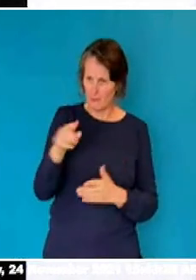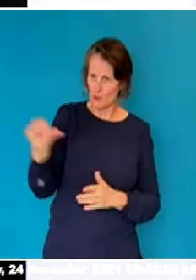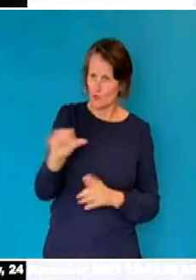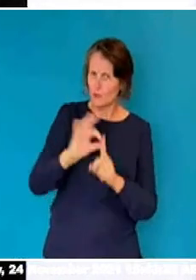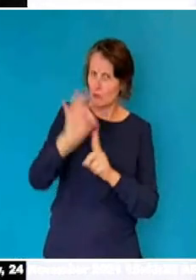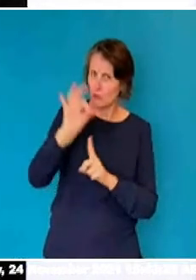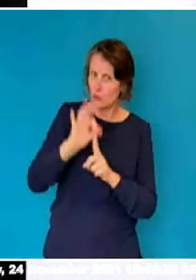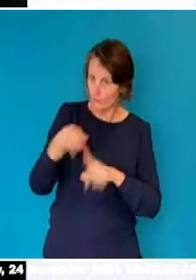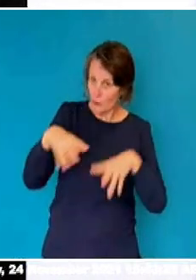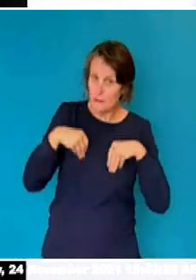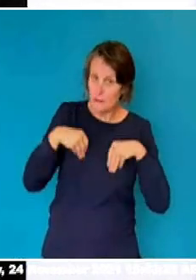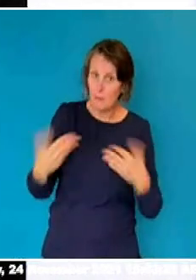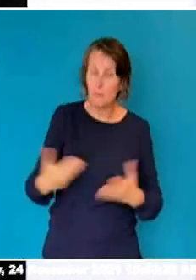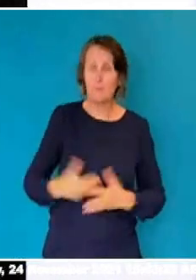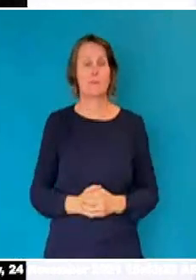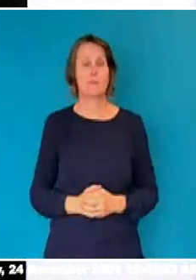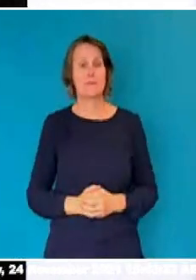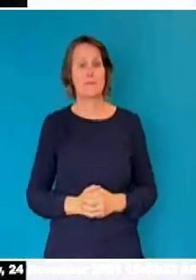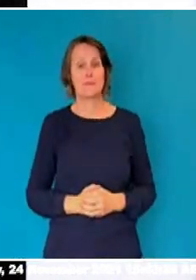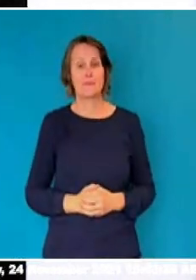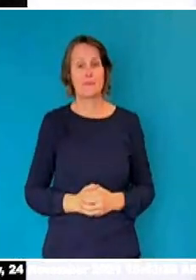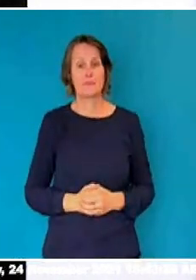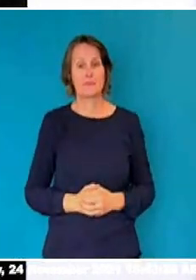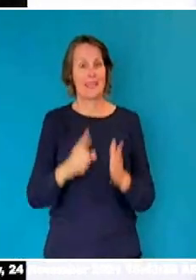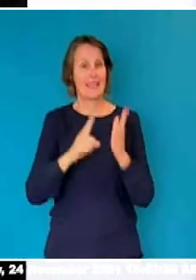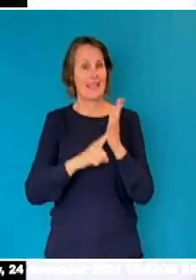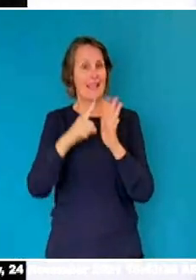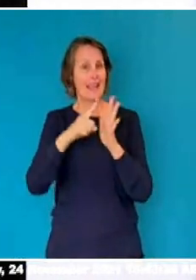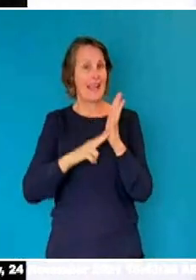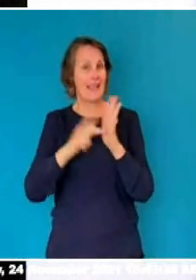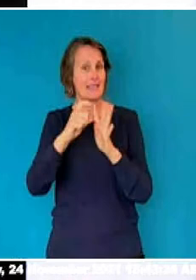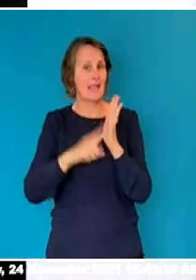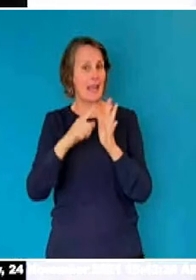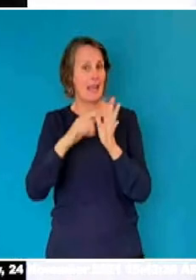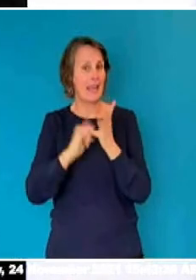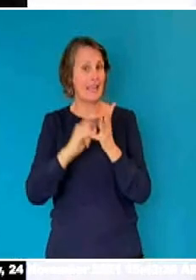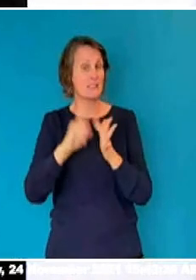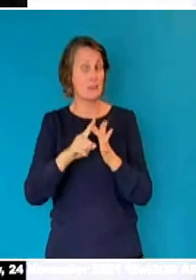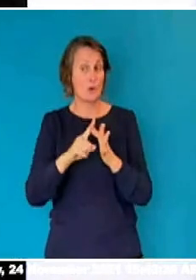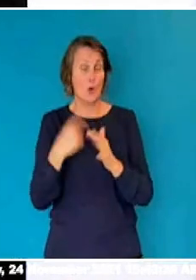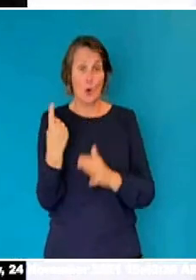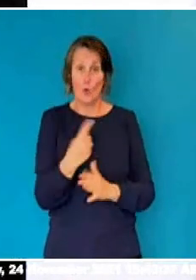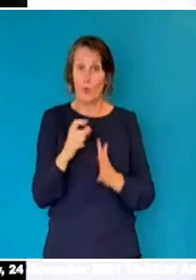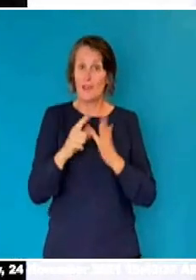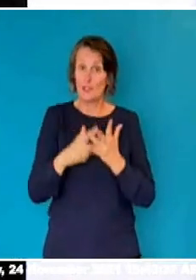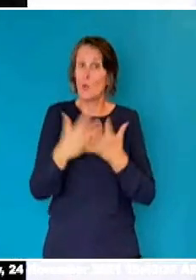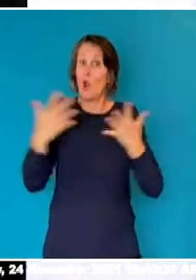Lendlease actually does quite significant work to support all of our